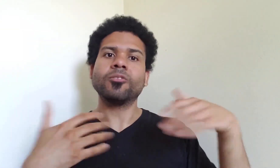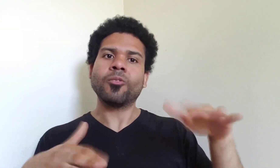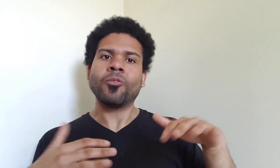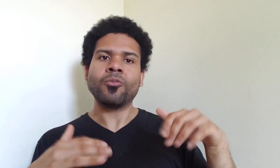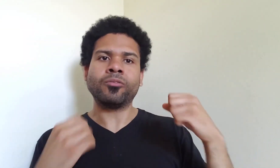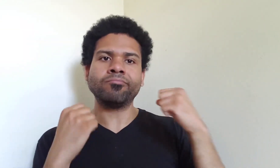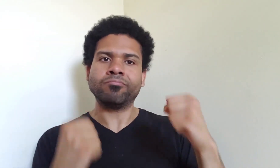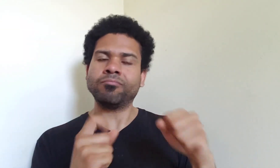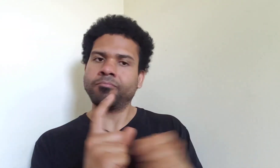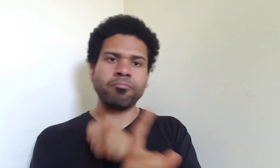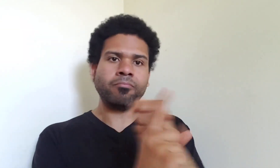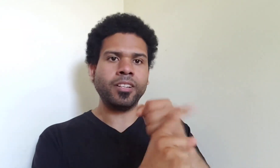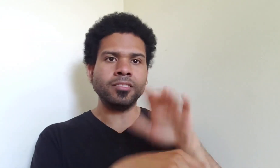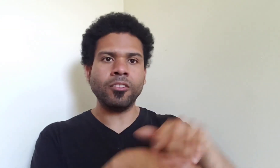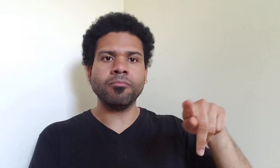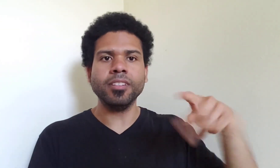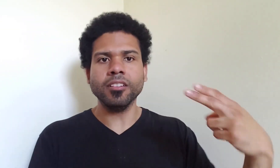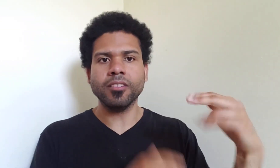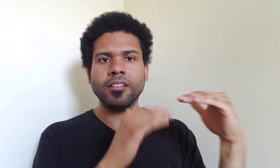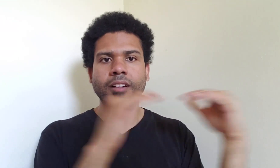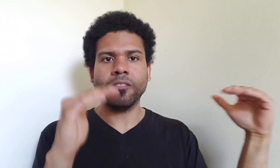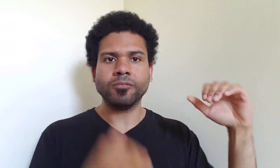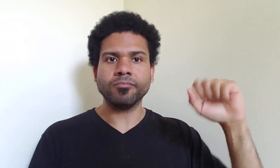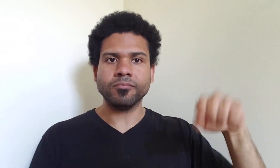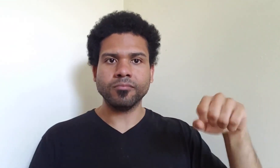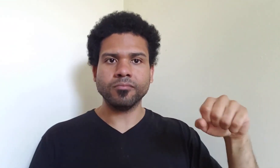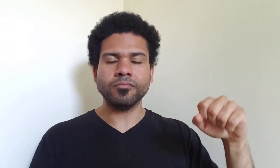This imbalance will significantly impacts the body’s pH levels.